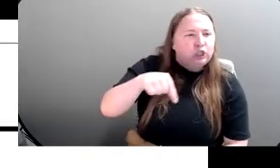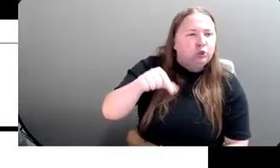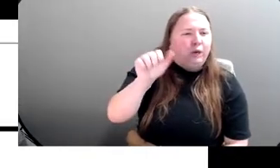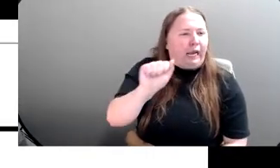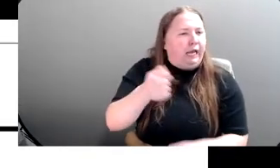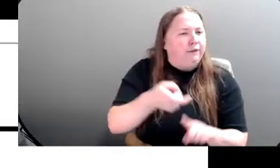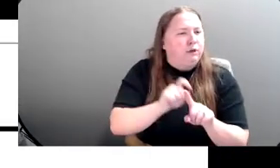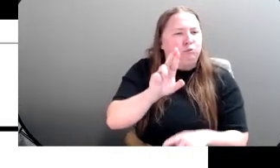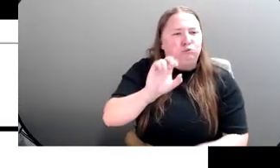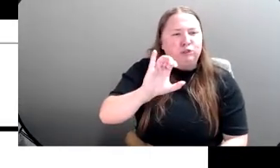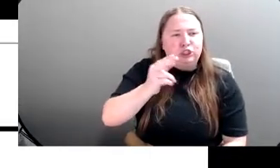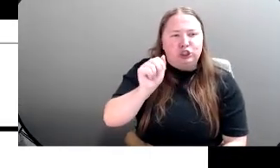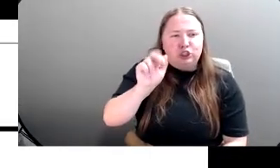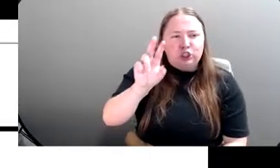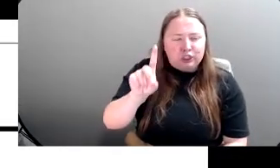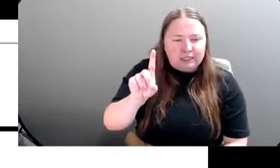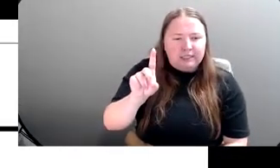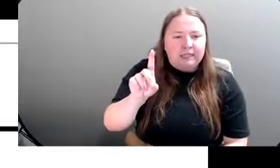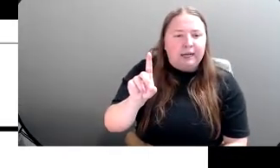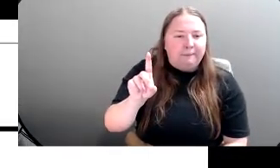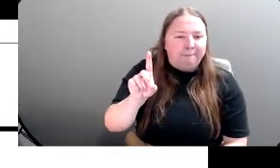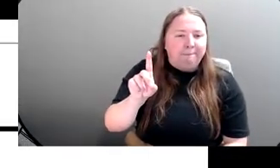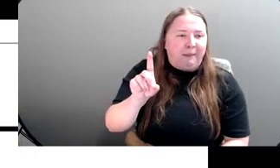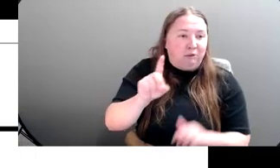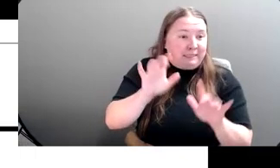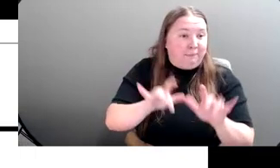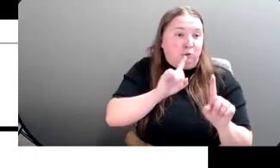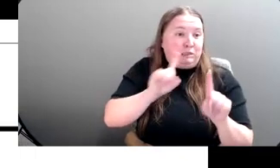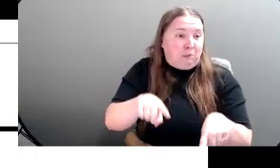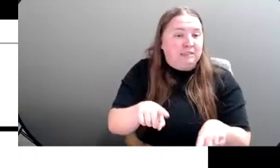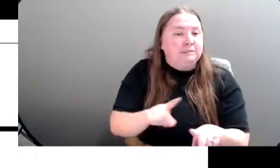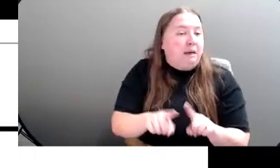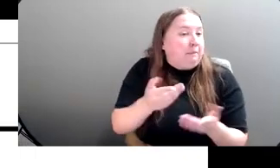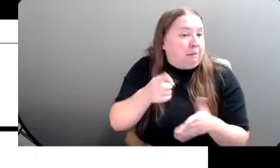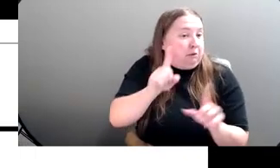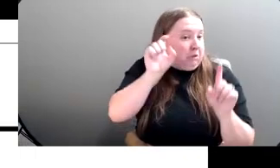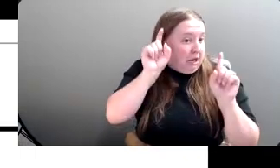I was typing a response, but maybe we should answer it live.